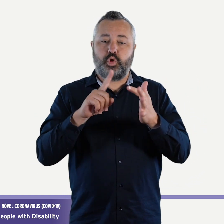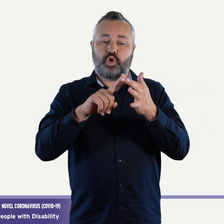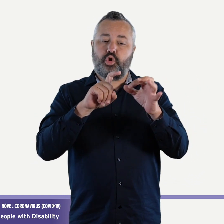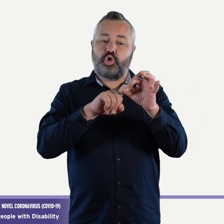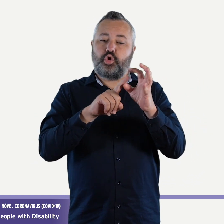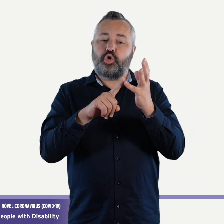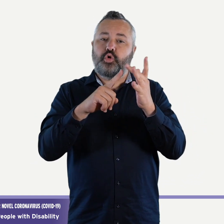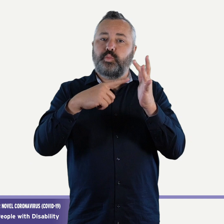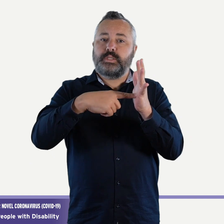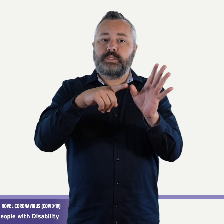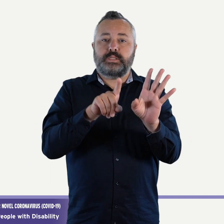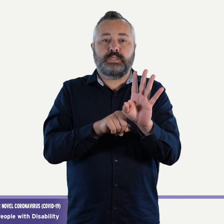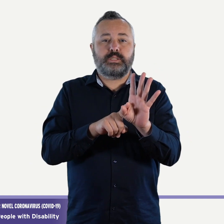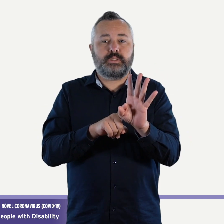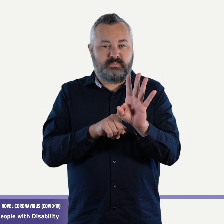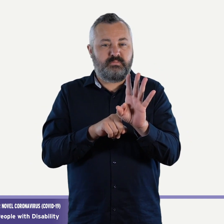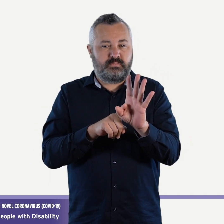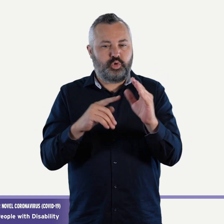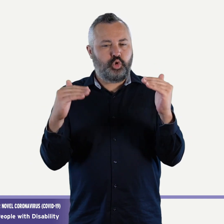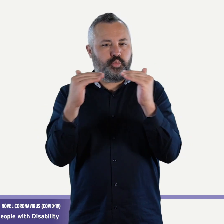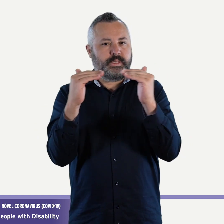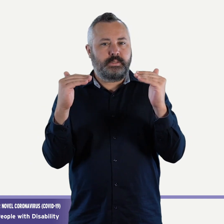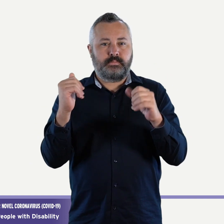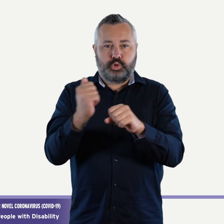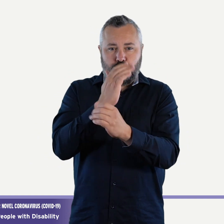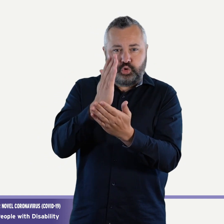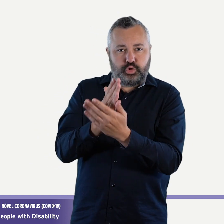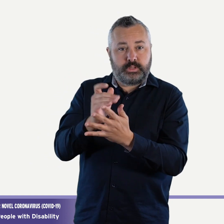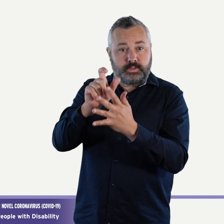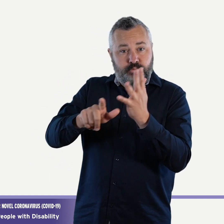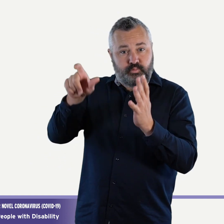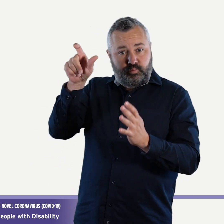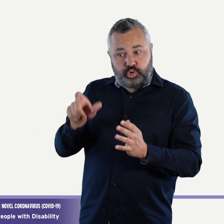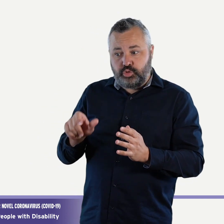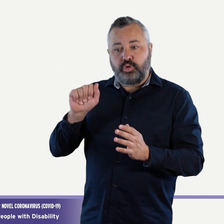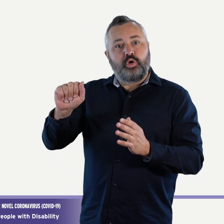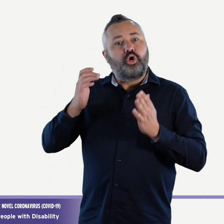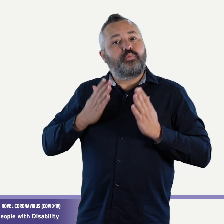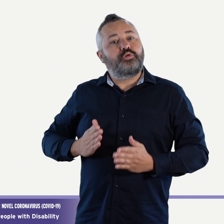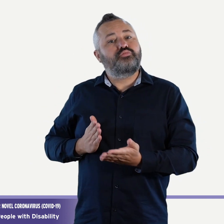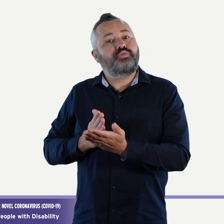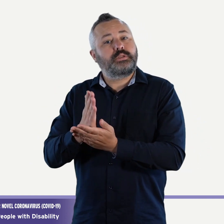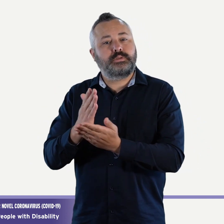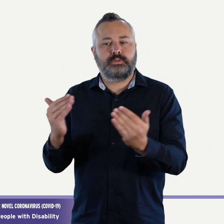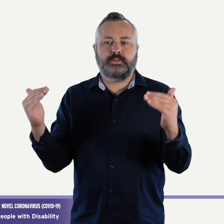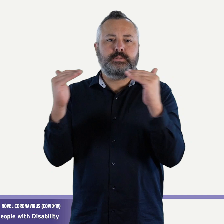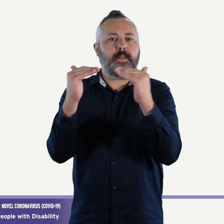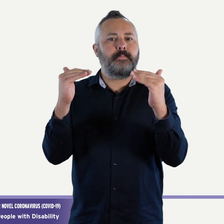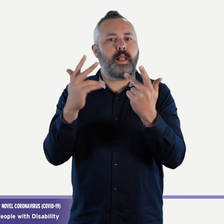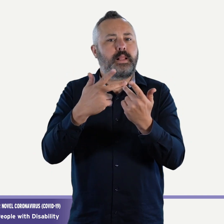Equity The human rights of people with disability are upheld through an equitable,